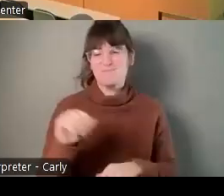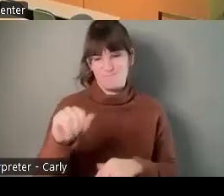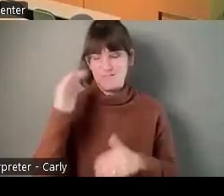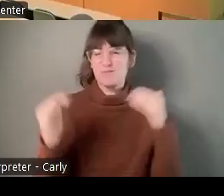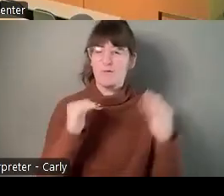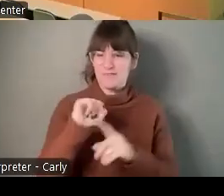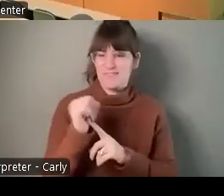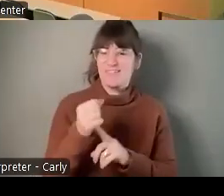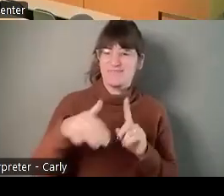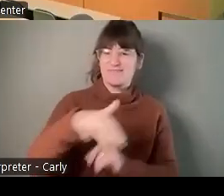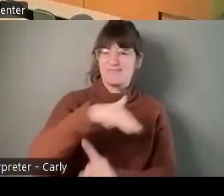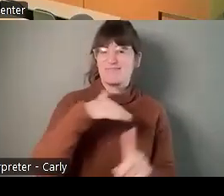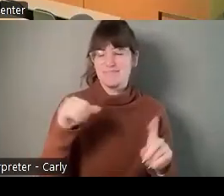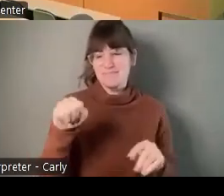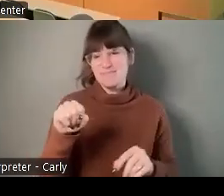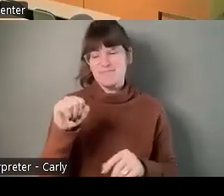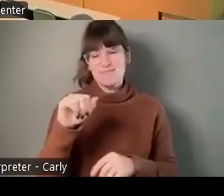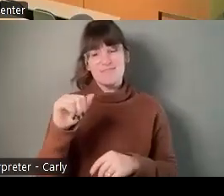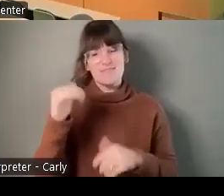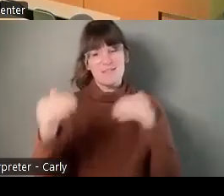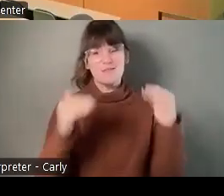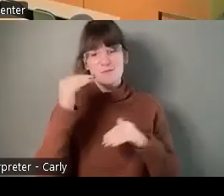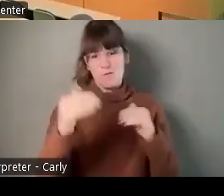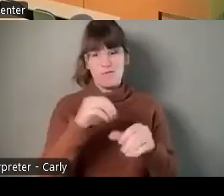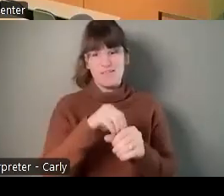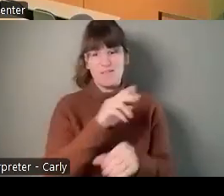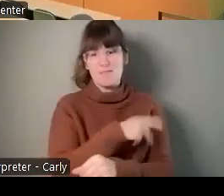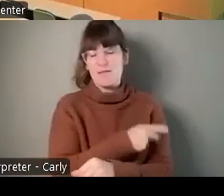you know, our adult impatient units are often predominated by people with psychosis mania,